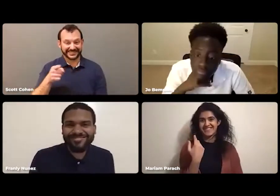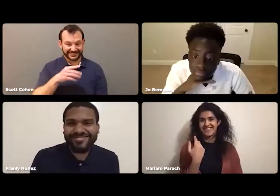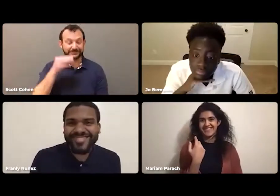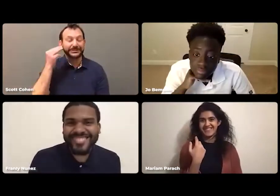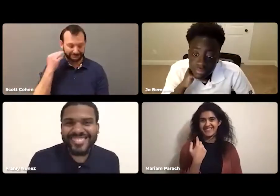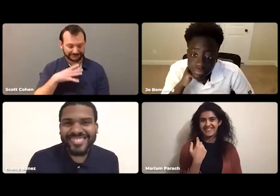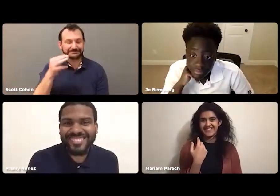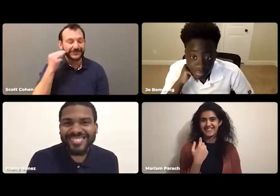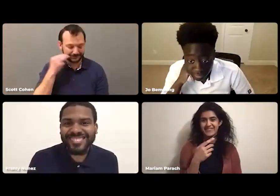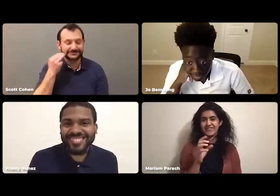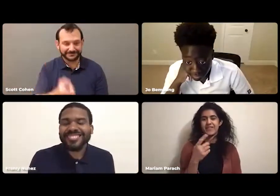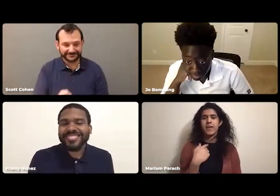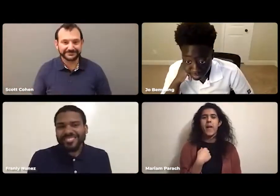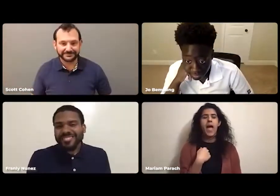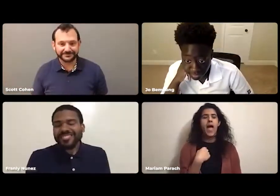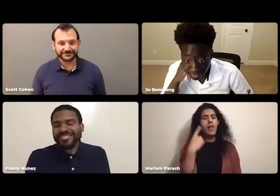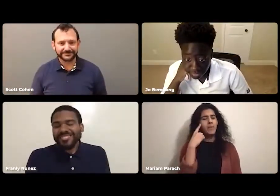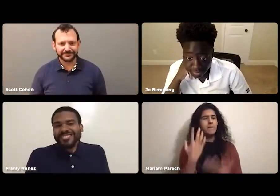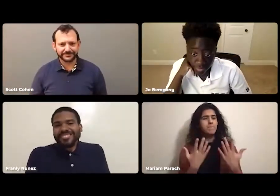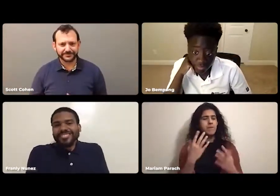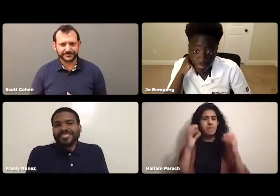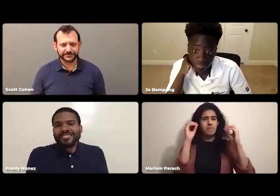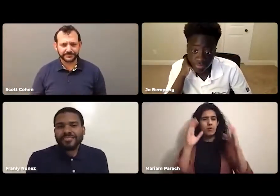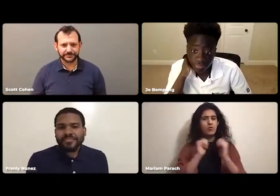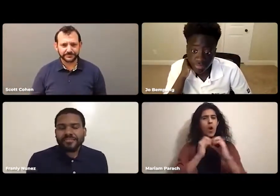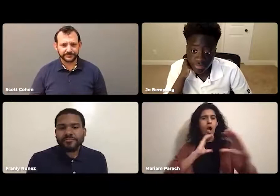Sorry! I have something, though.